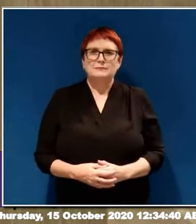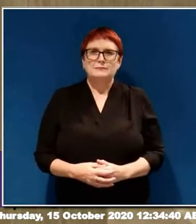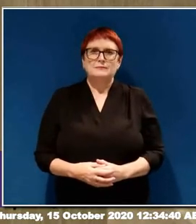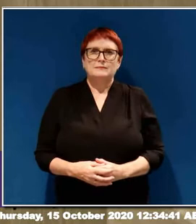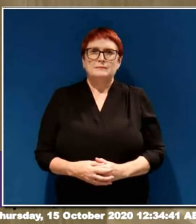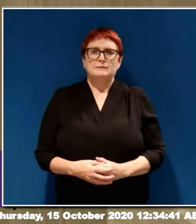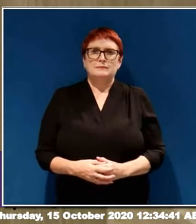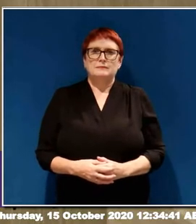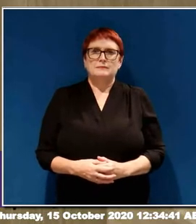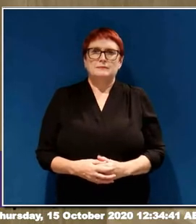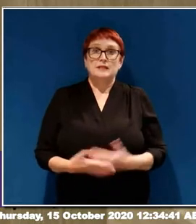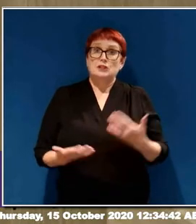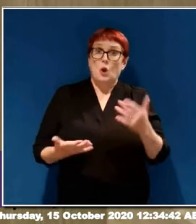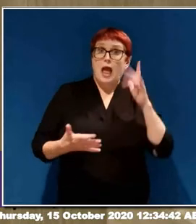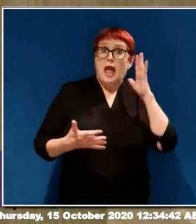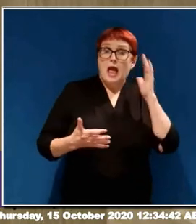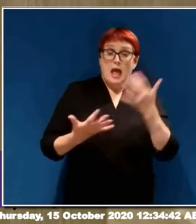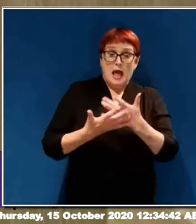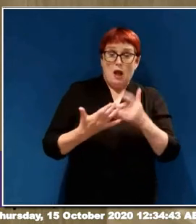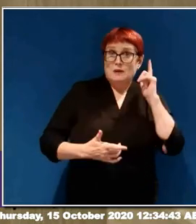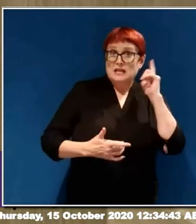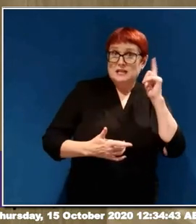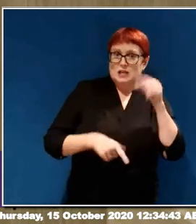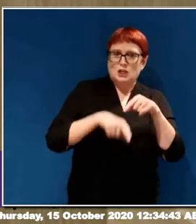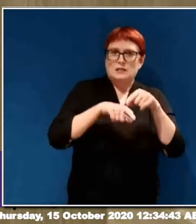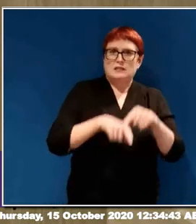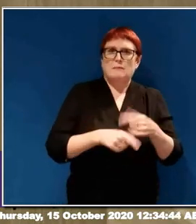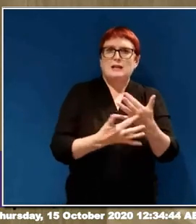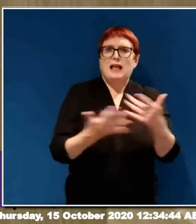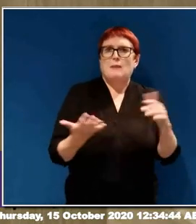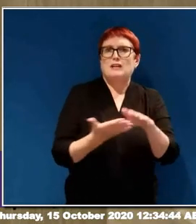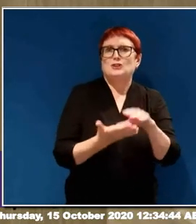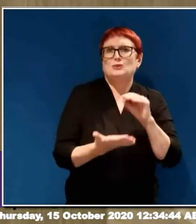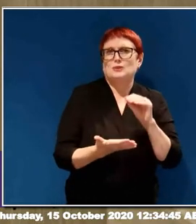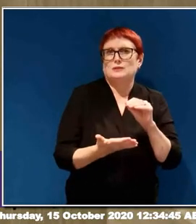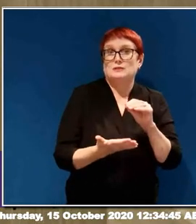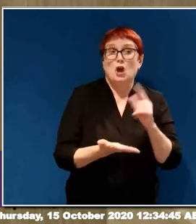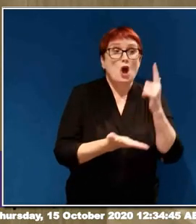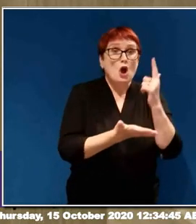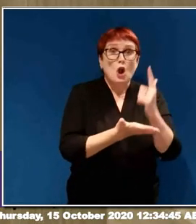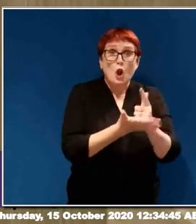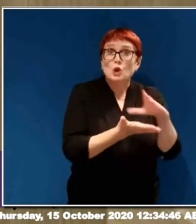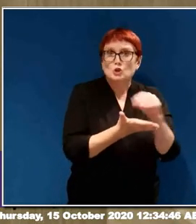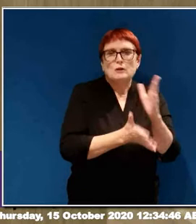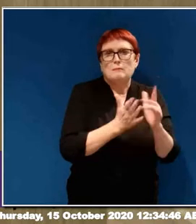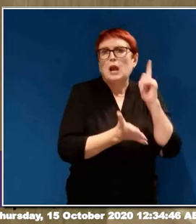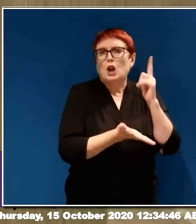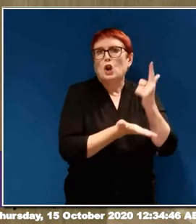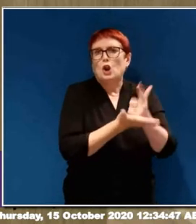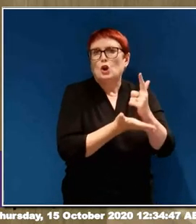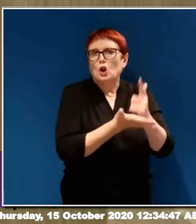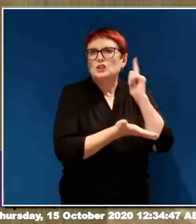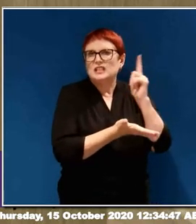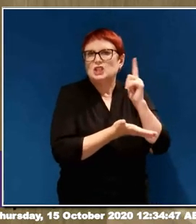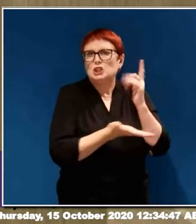So it varies across schools. But the base amount is consistent.